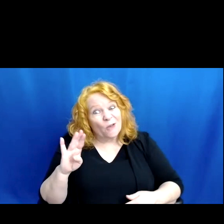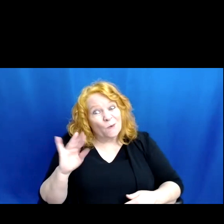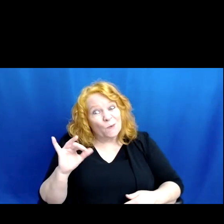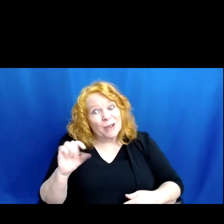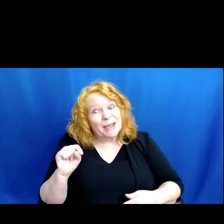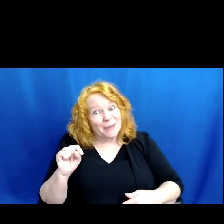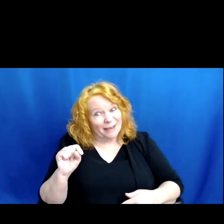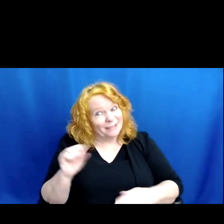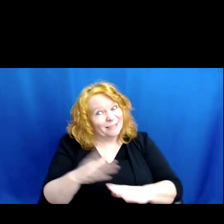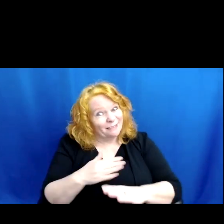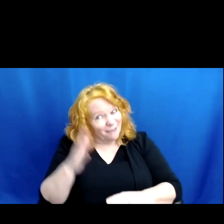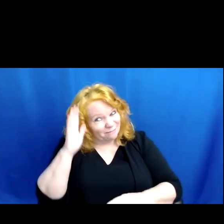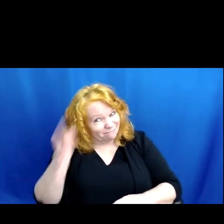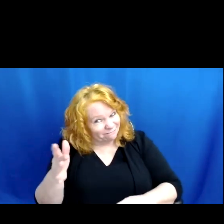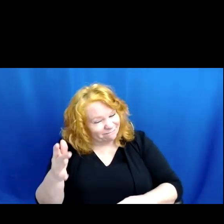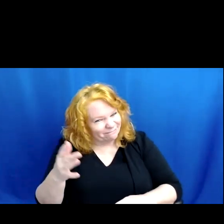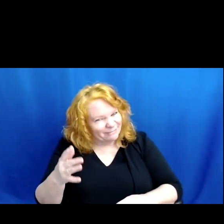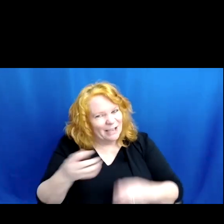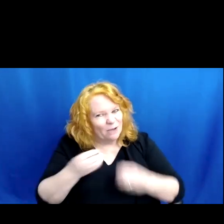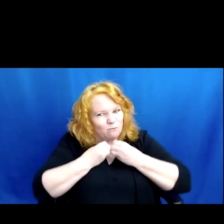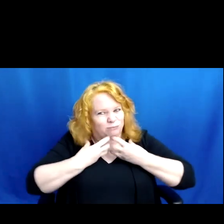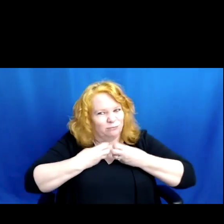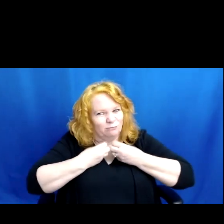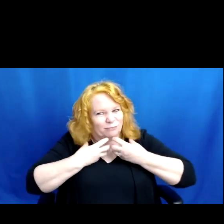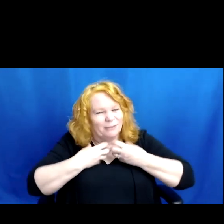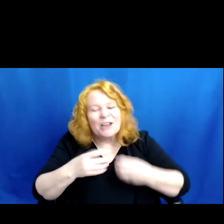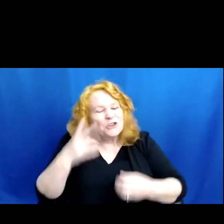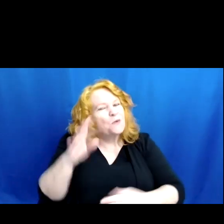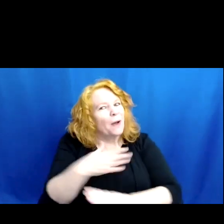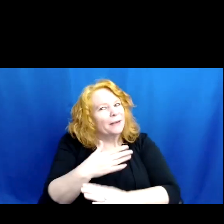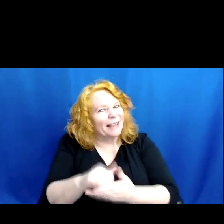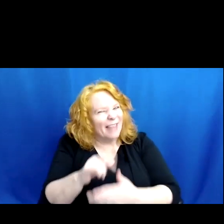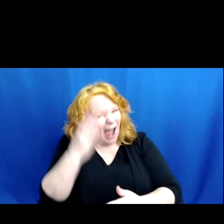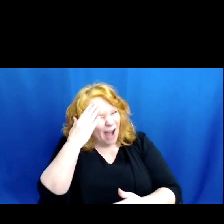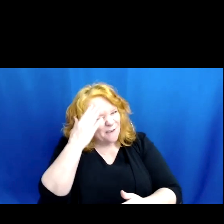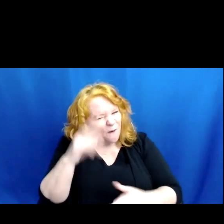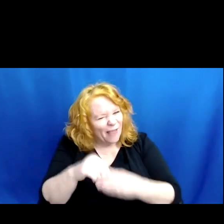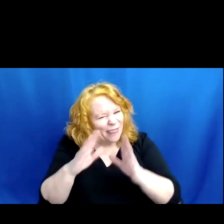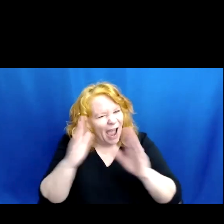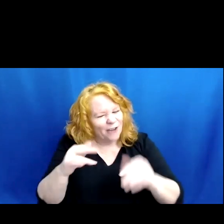It gets in your head and you find yourself singing it around the house, no doubt.